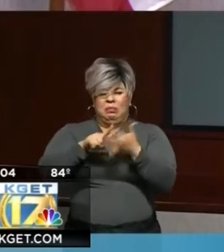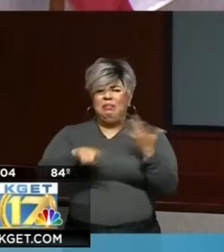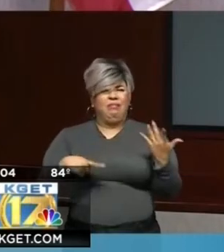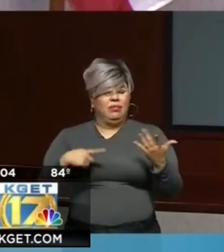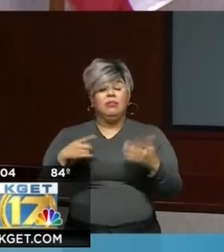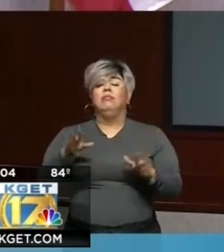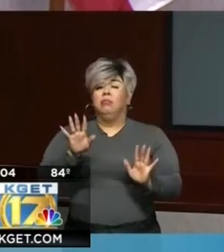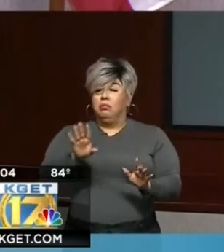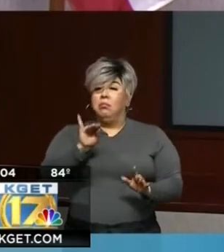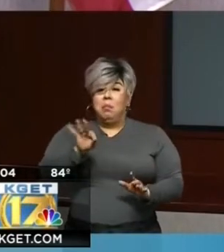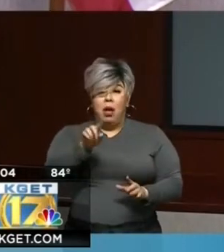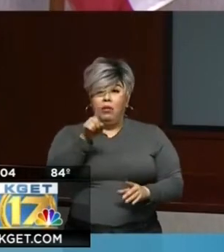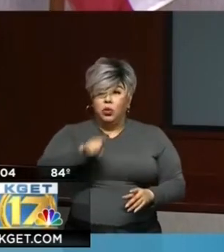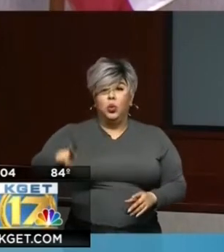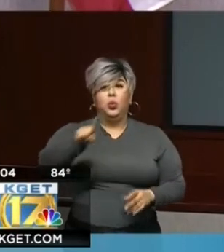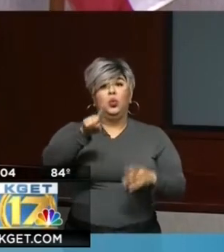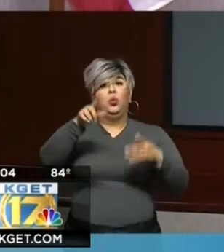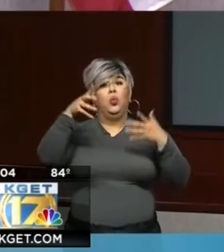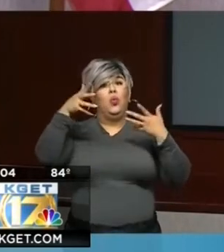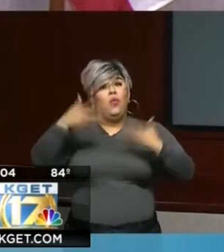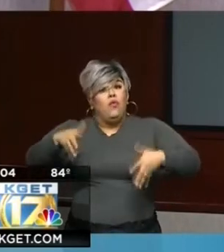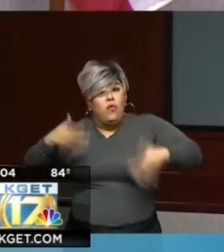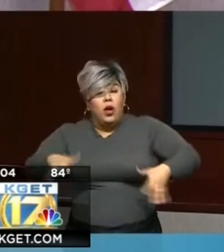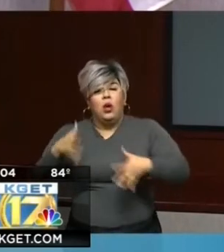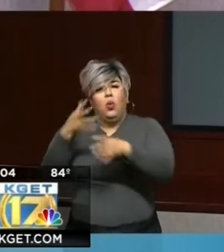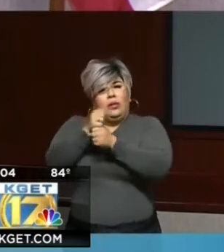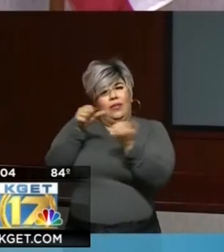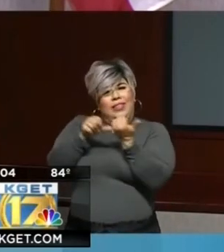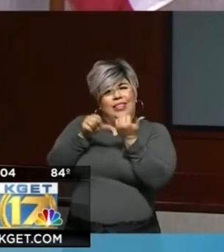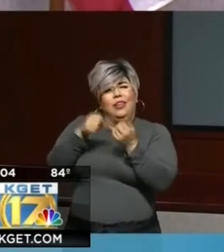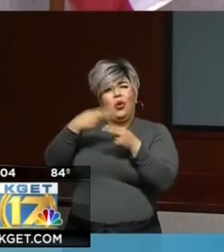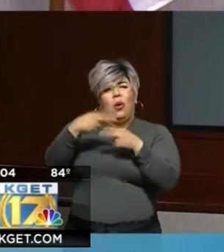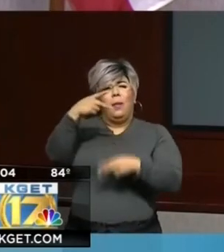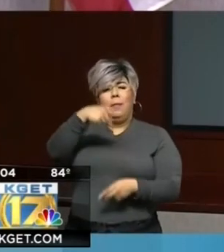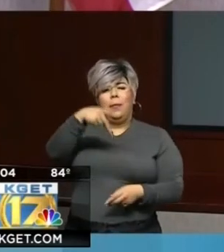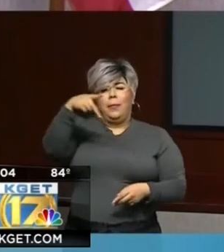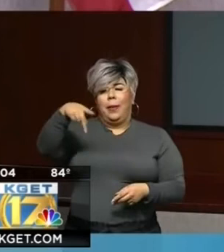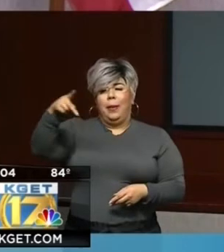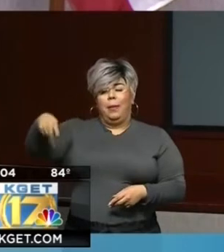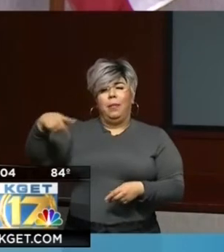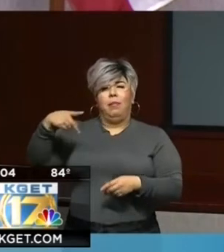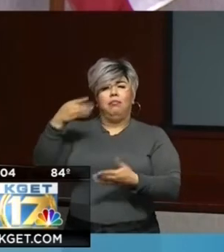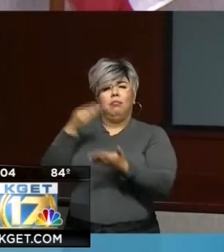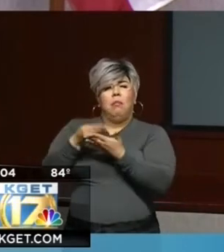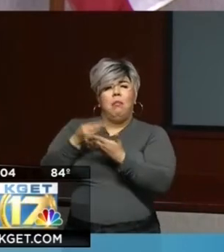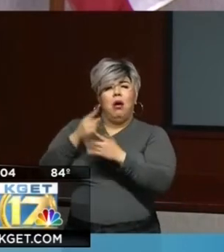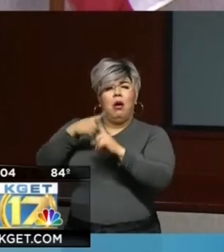ETC. ZOOS, MUSEUMS, CARD ROOMS. THINGS LIKE THAT.